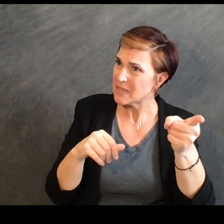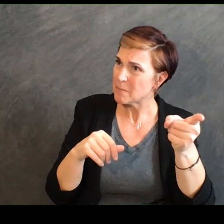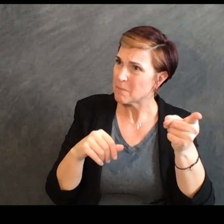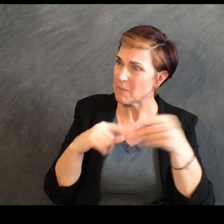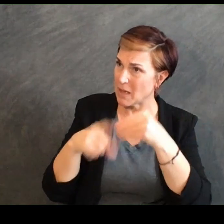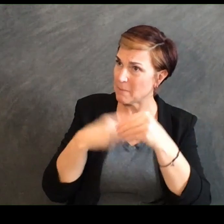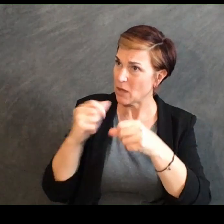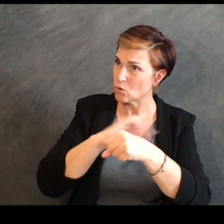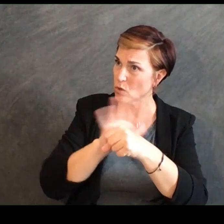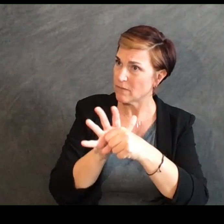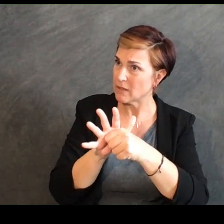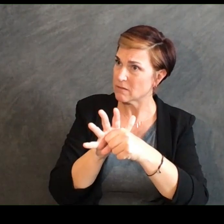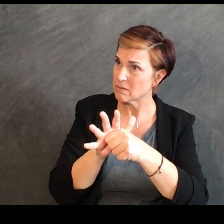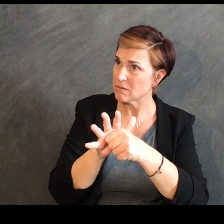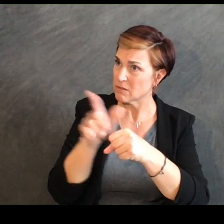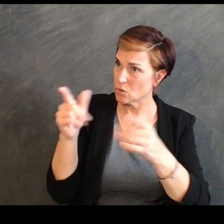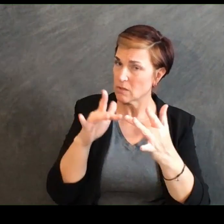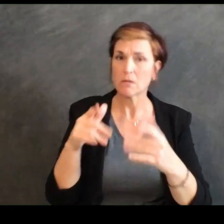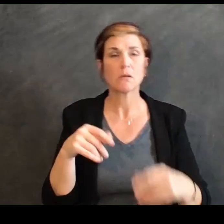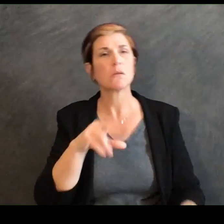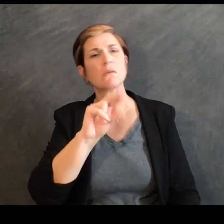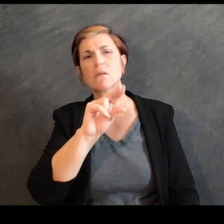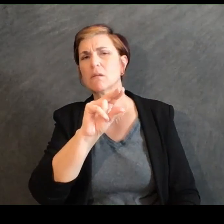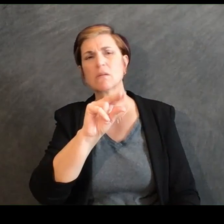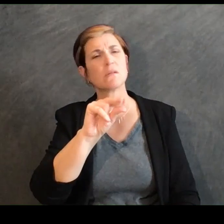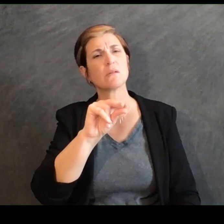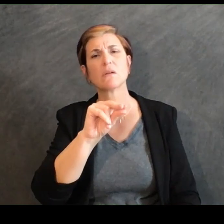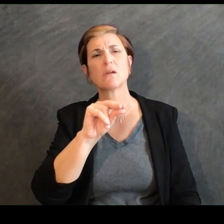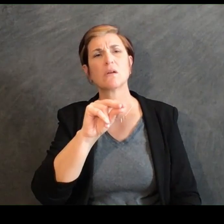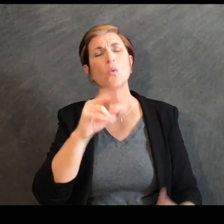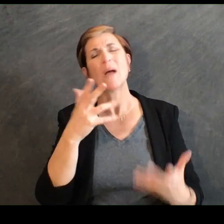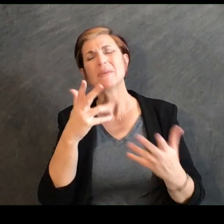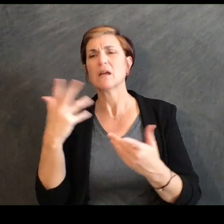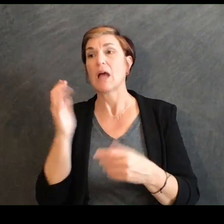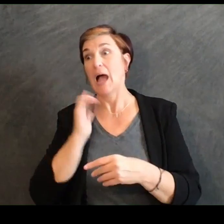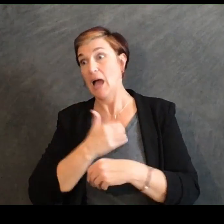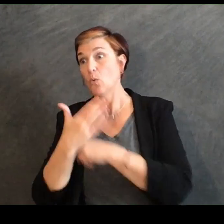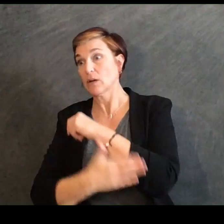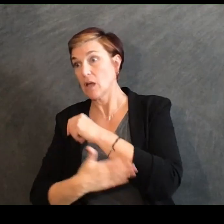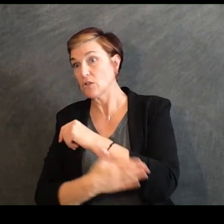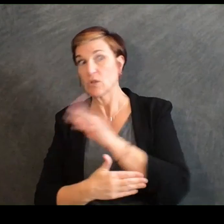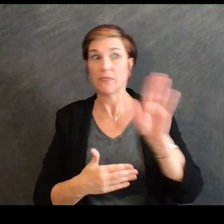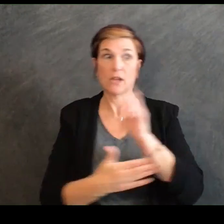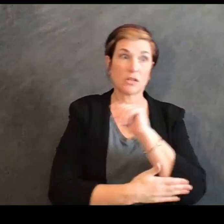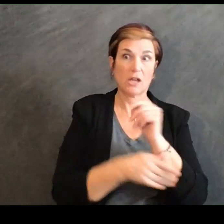we have we're talking about it country to country but we did discuss if he had